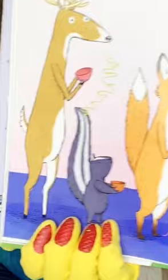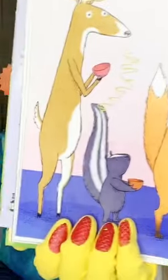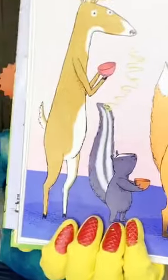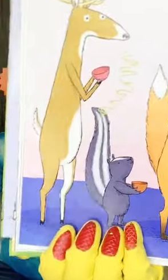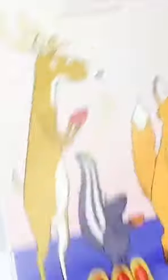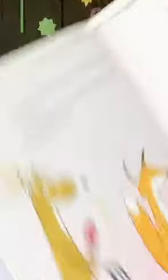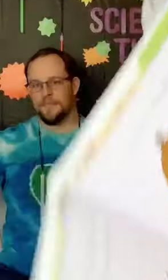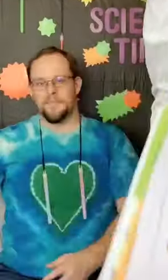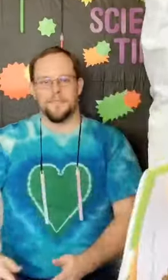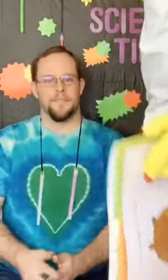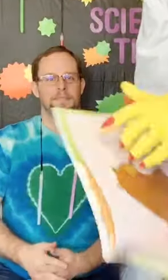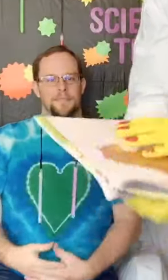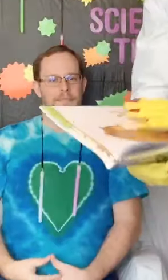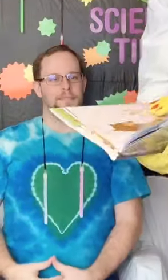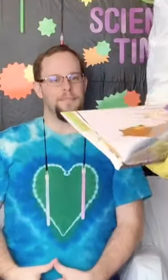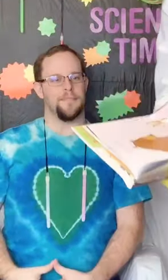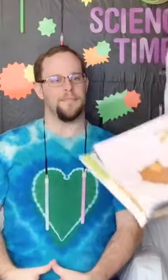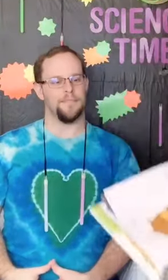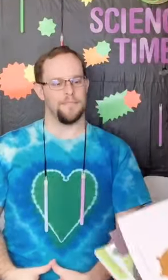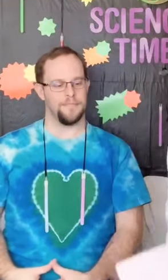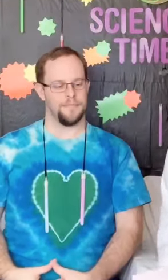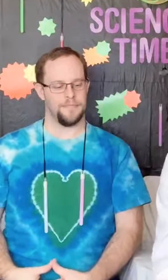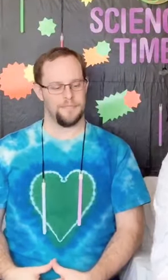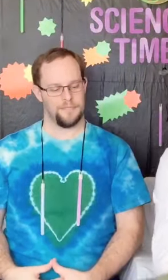this too so they can get better.